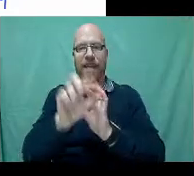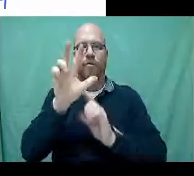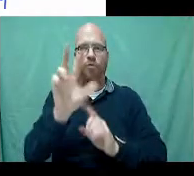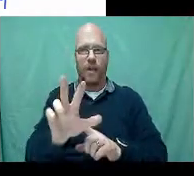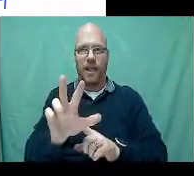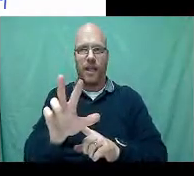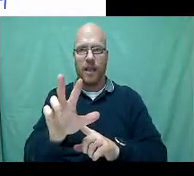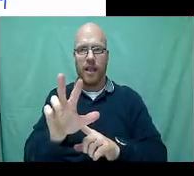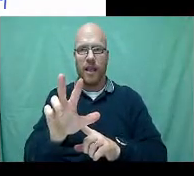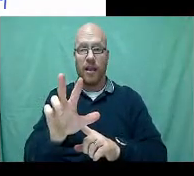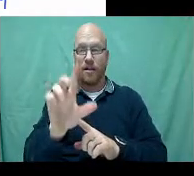and we're going to see what happens.